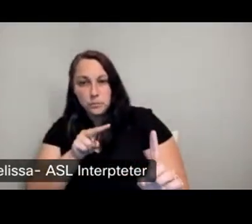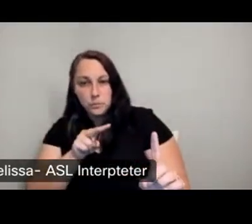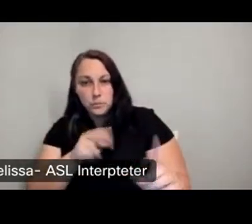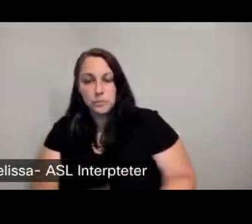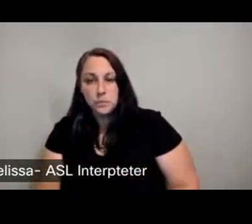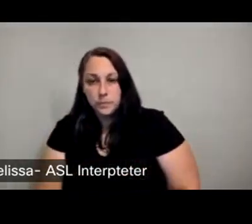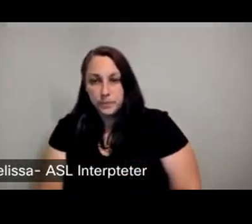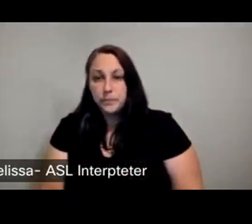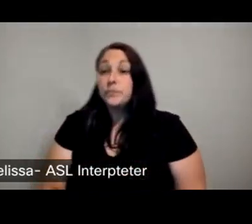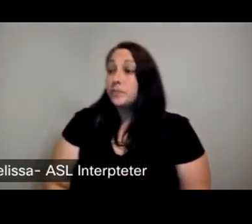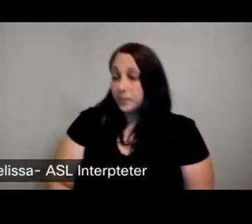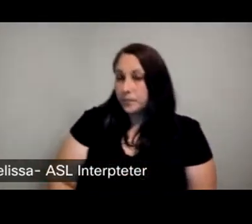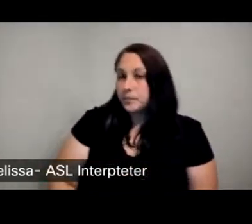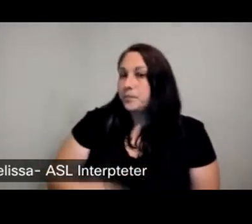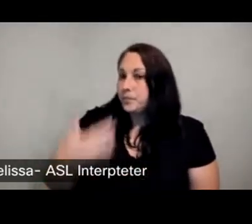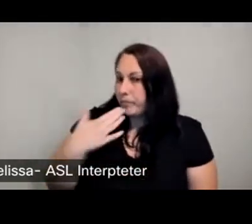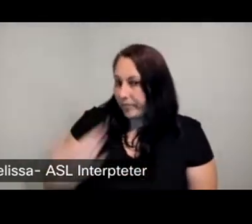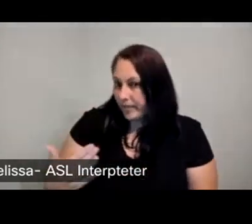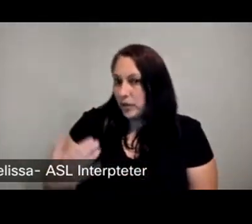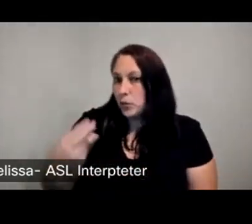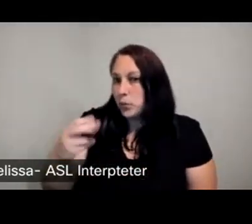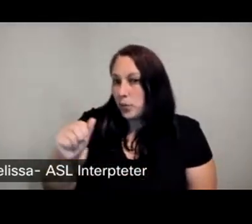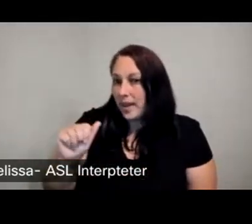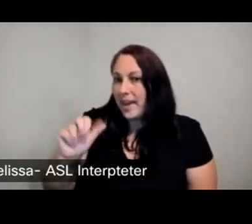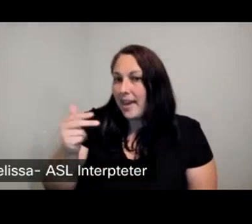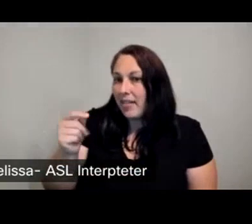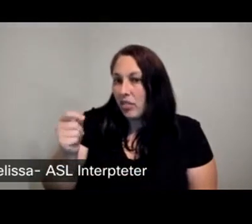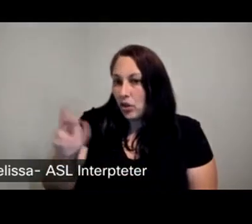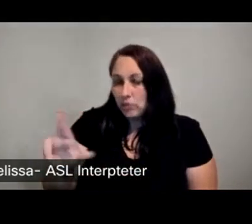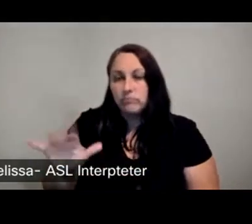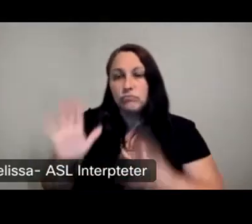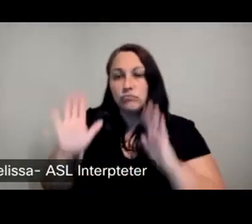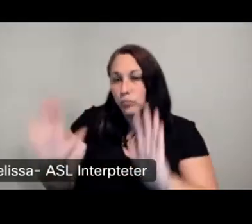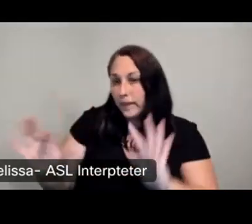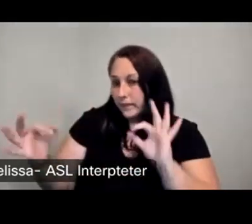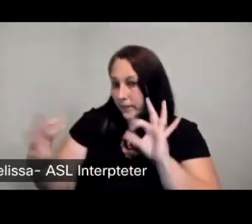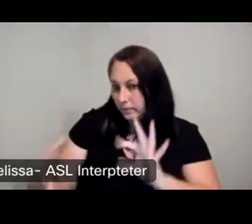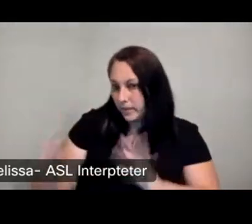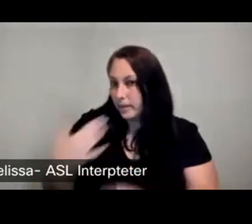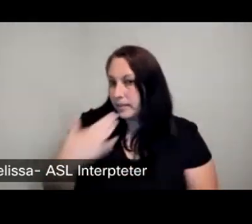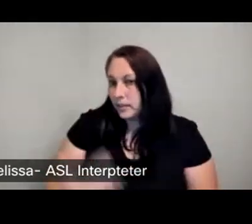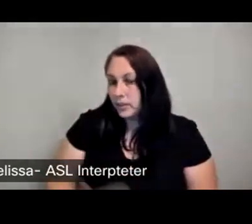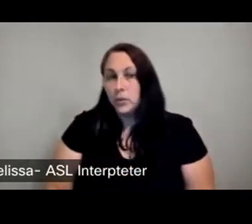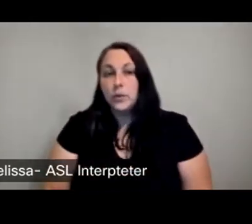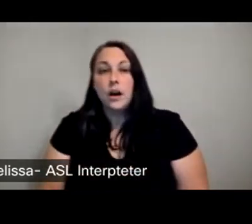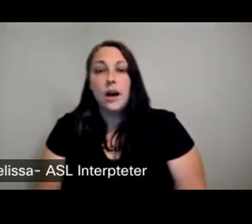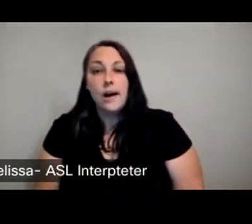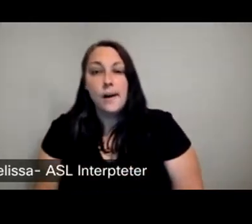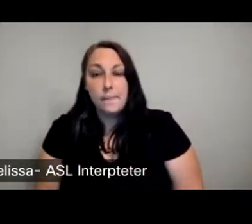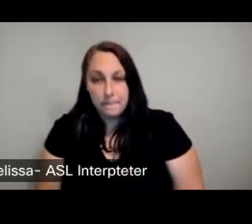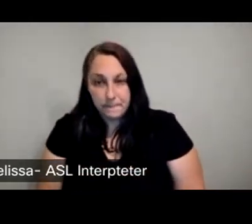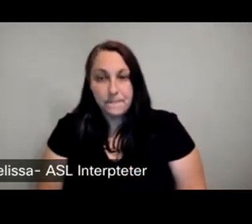thank you uh Heather no that this is great feedback um this is one of the reasons I think